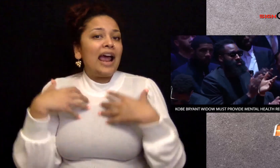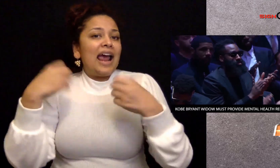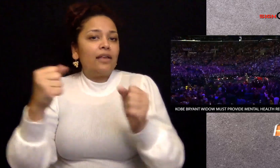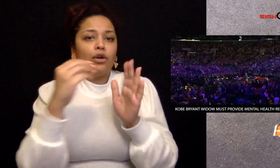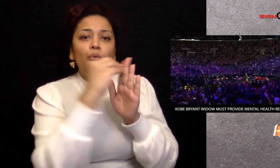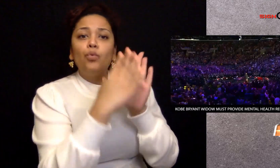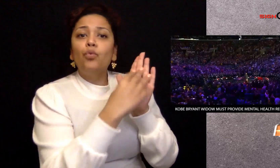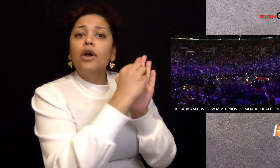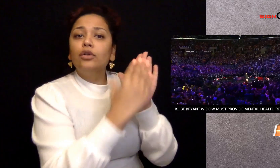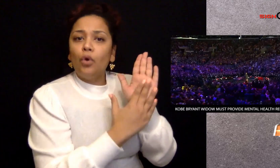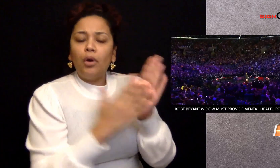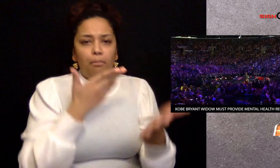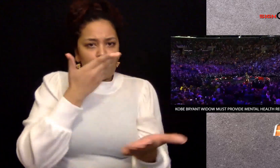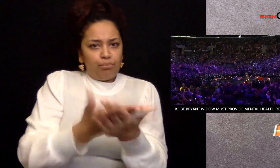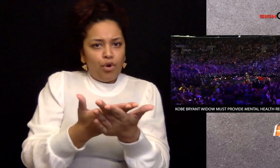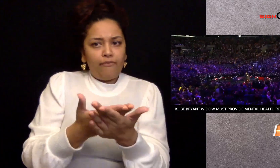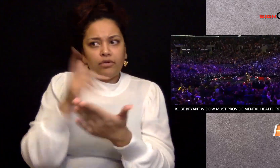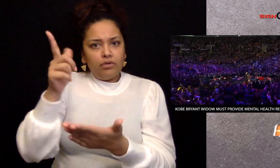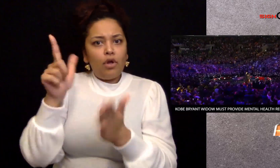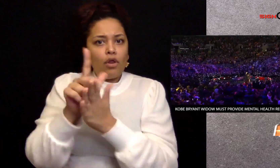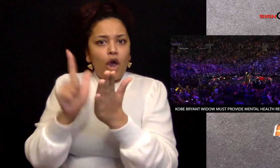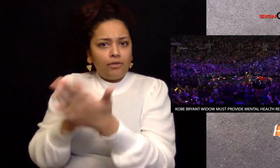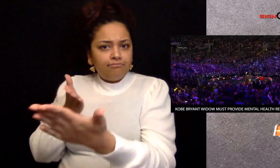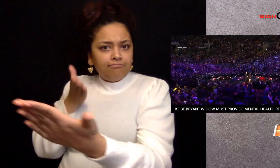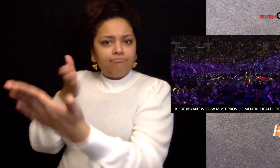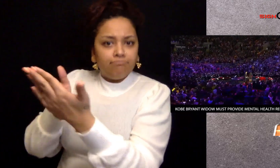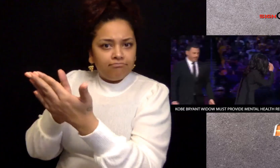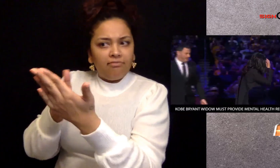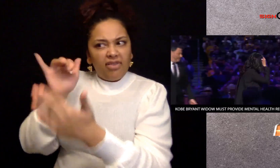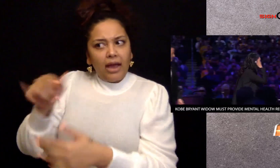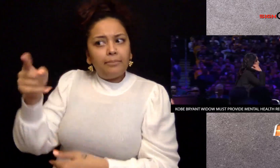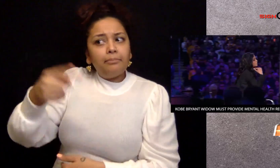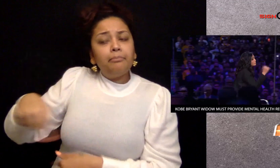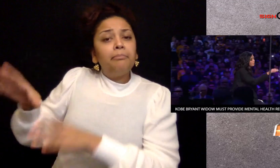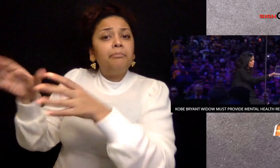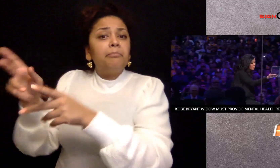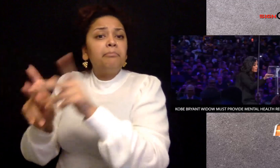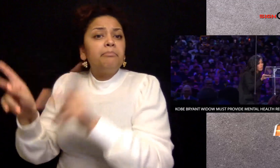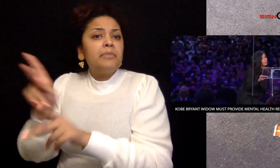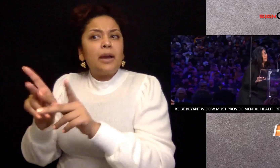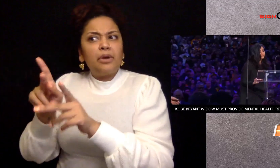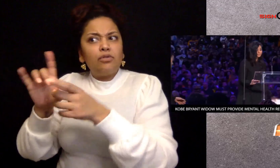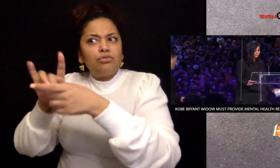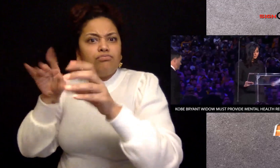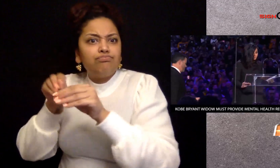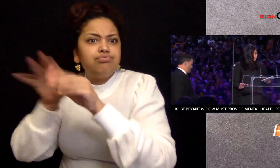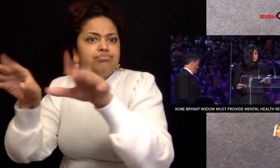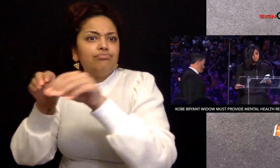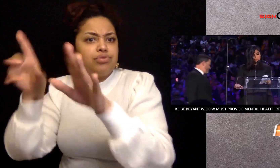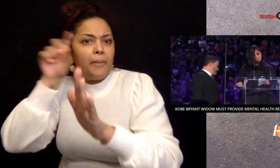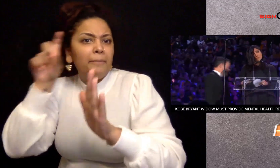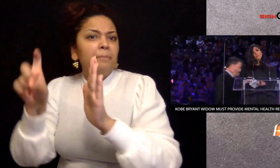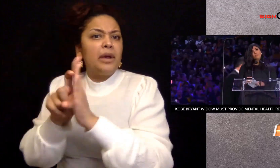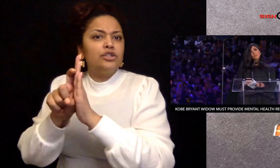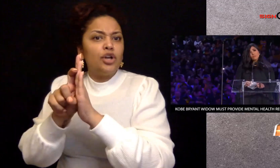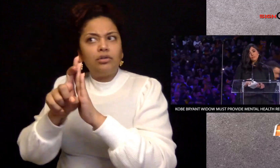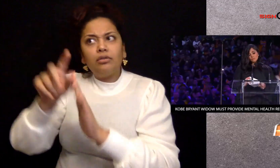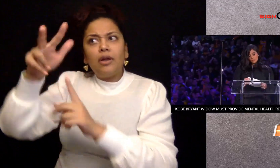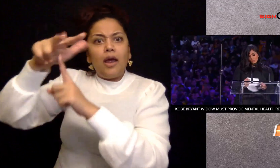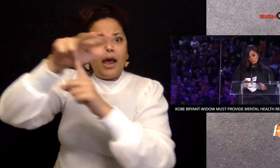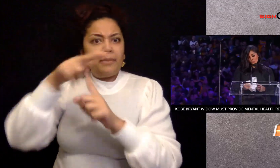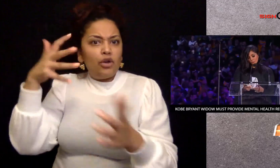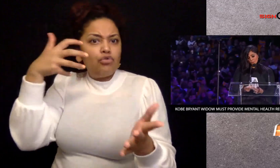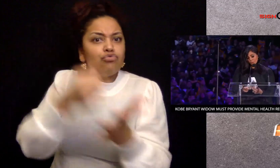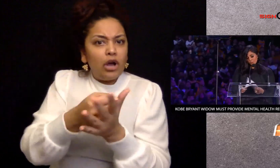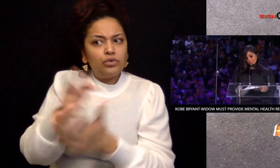records to prove in her lawsuit that leaked photos of the crash scene where her husband